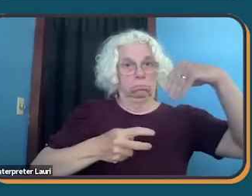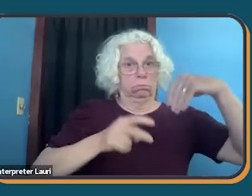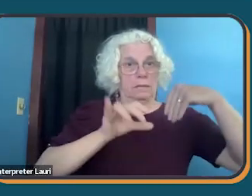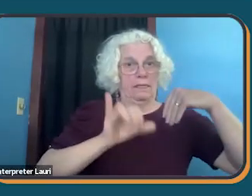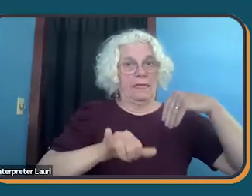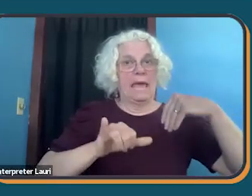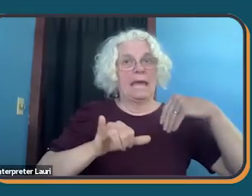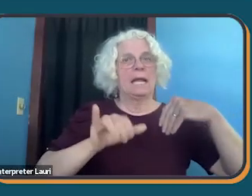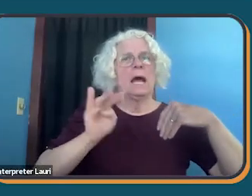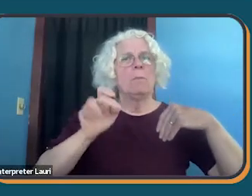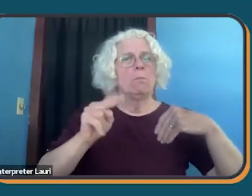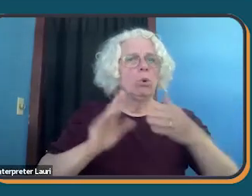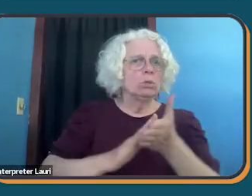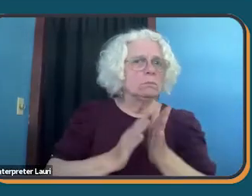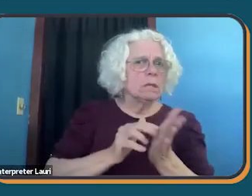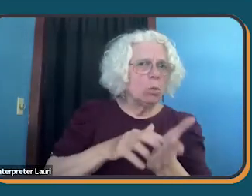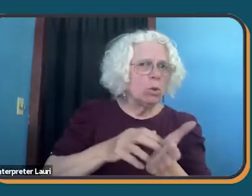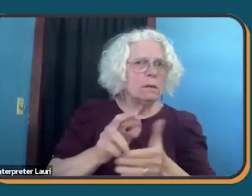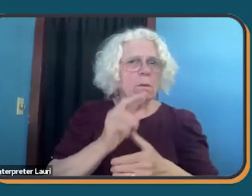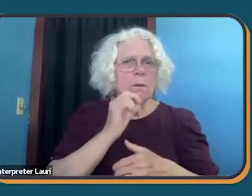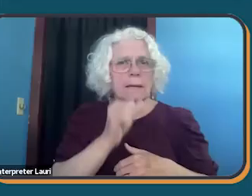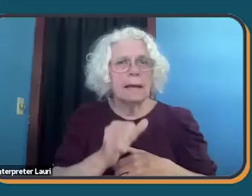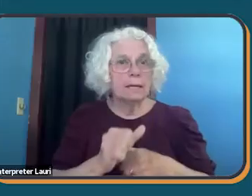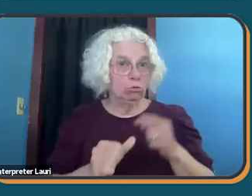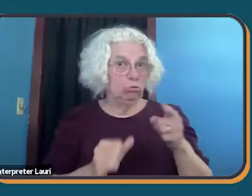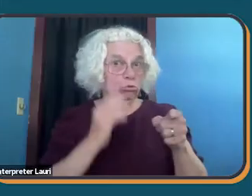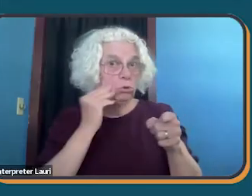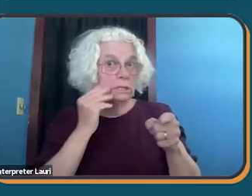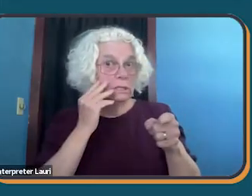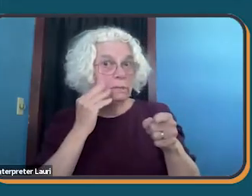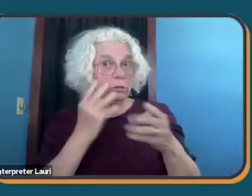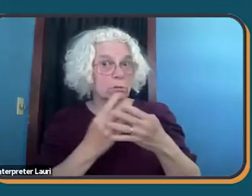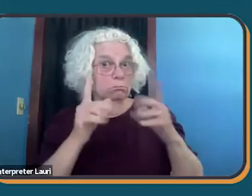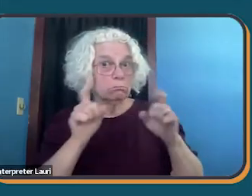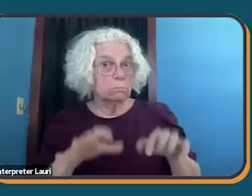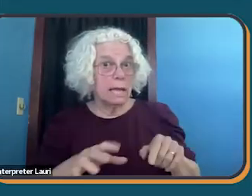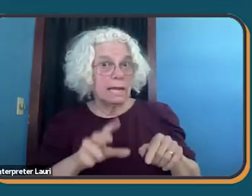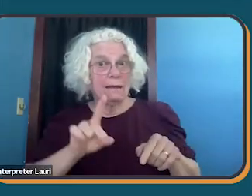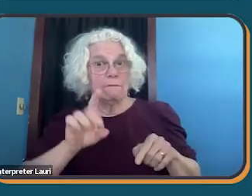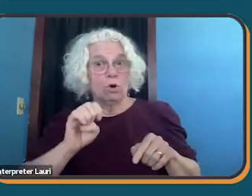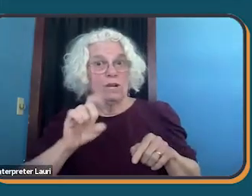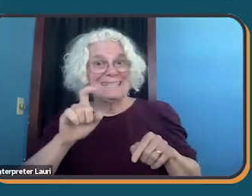Have you been screened for osteoporosis with a DEXA scan? Latisha Brown: No, ma'am.